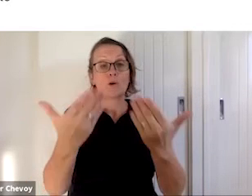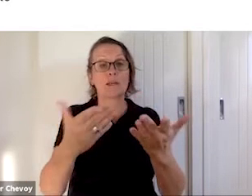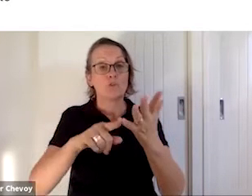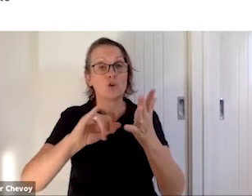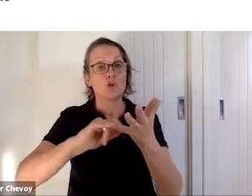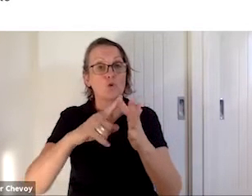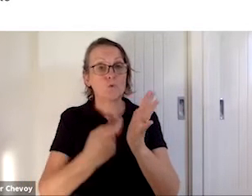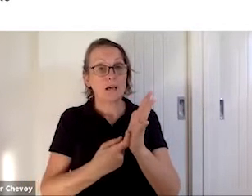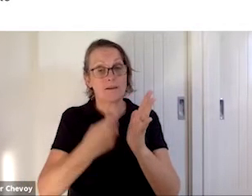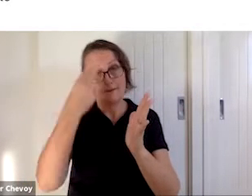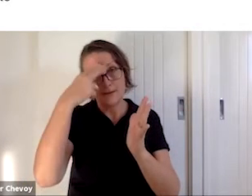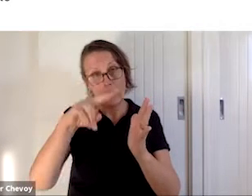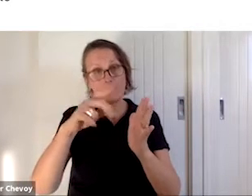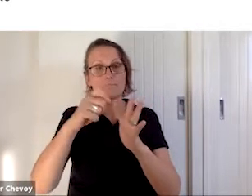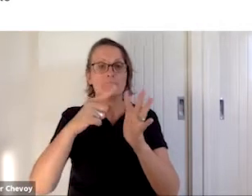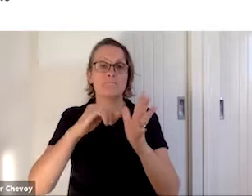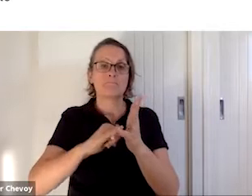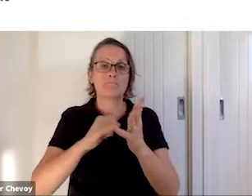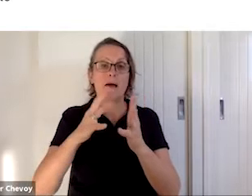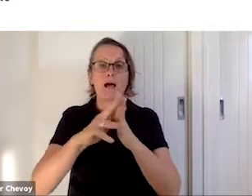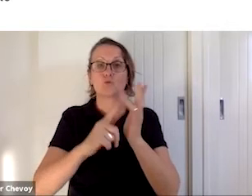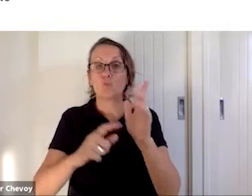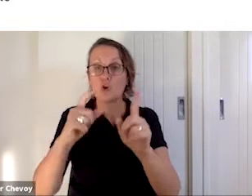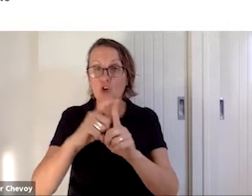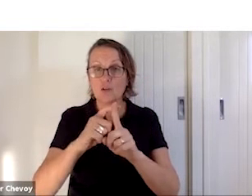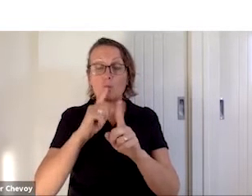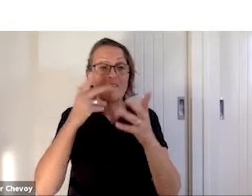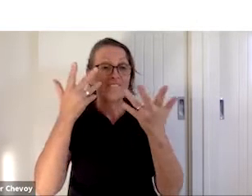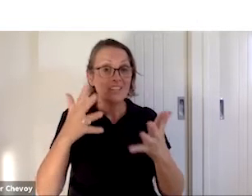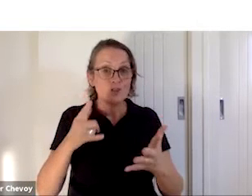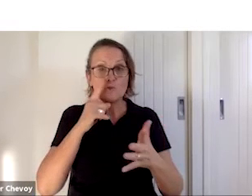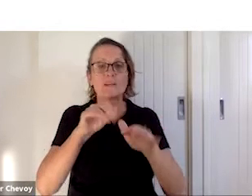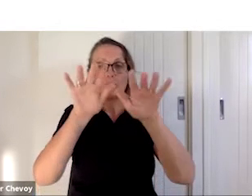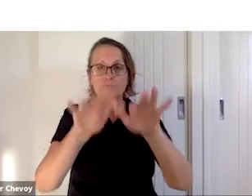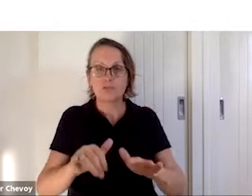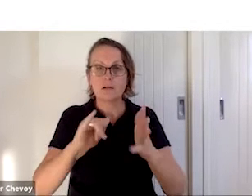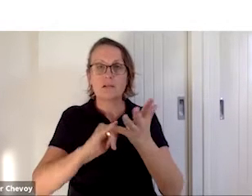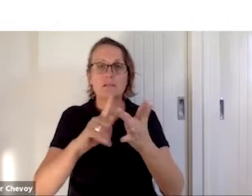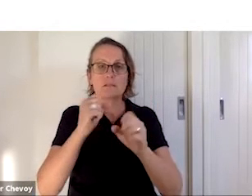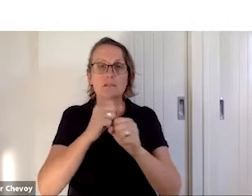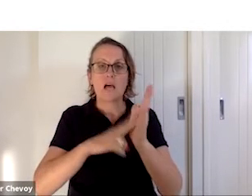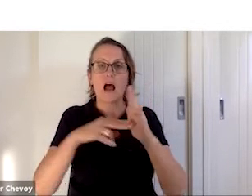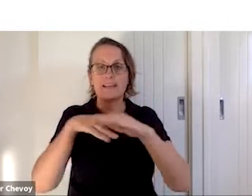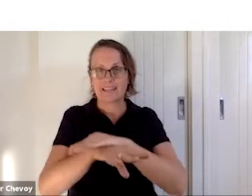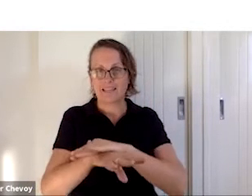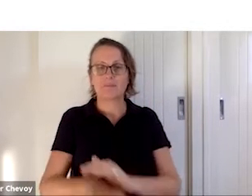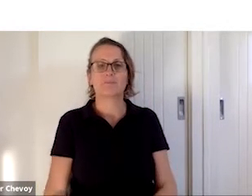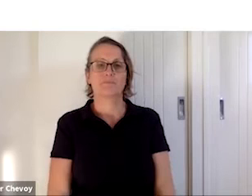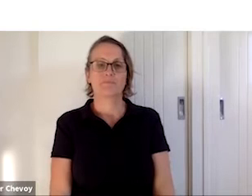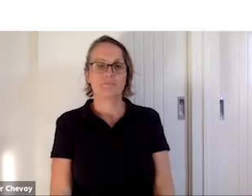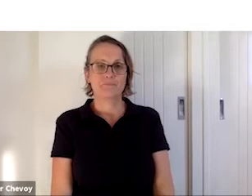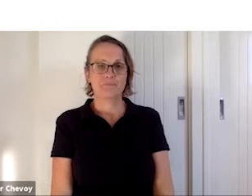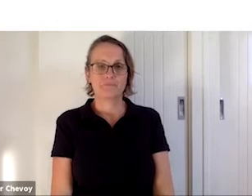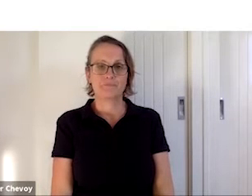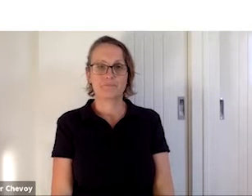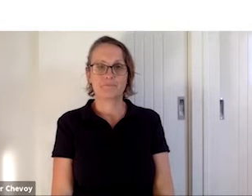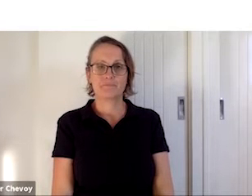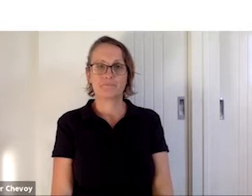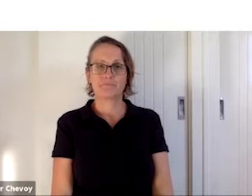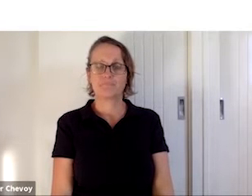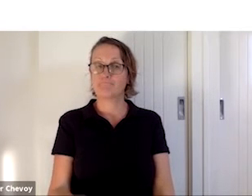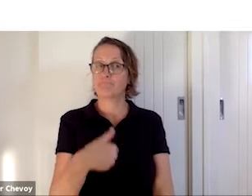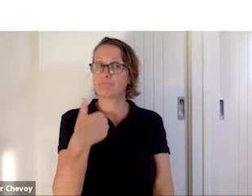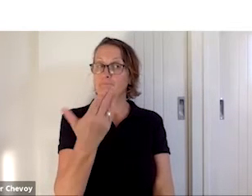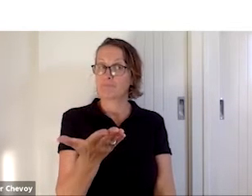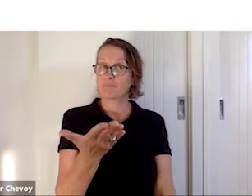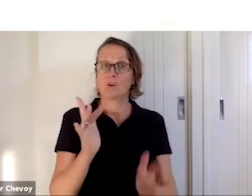system. Once you've done that you can sign in and it will bring you to the online portal.